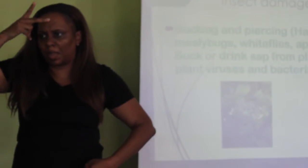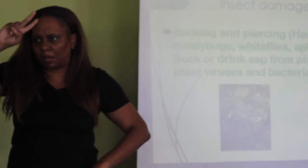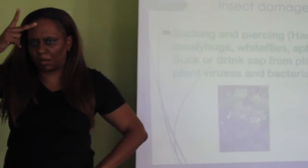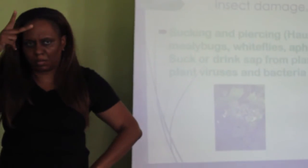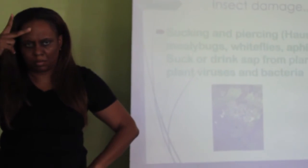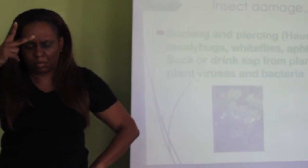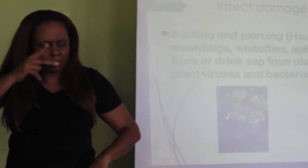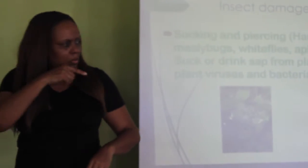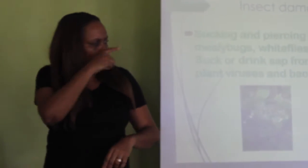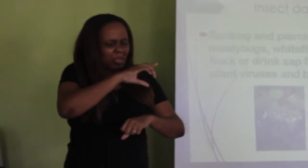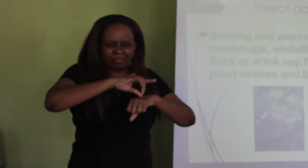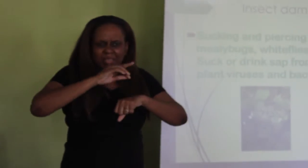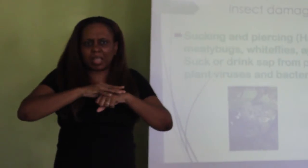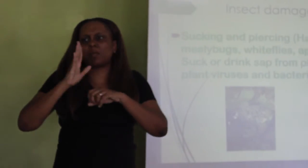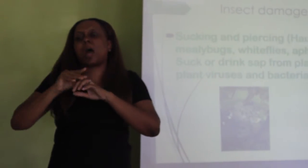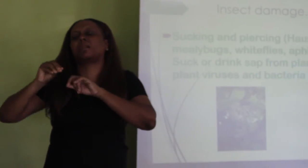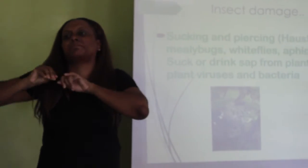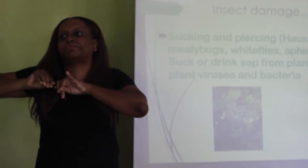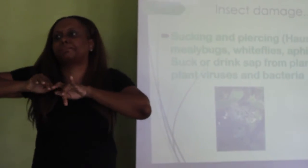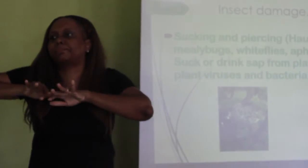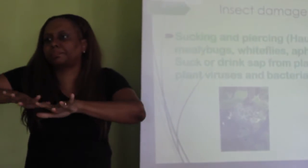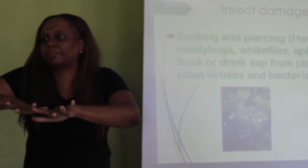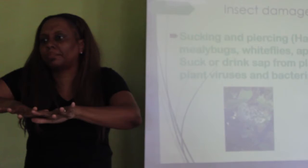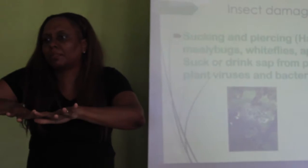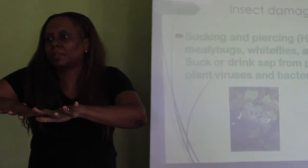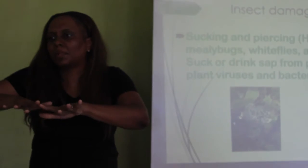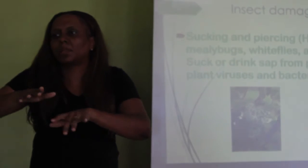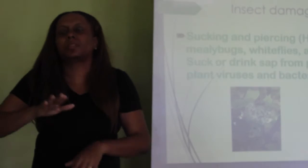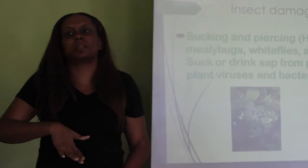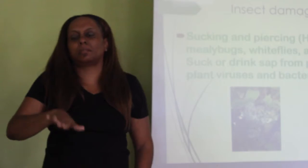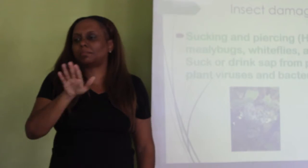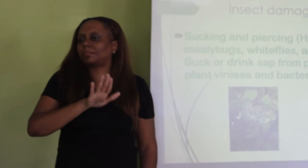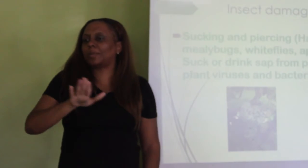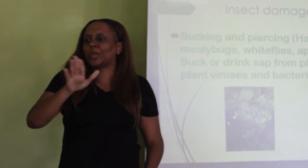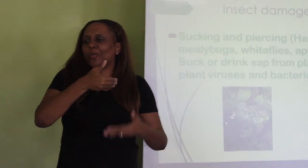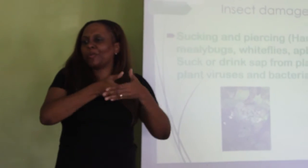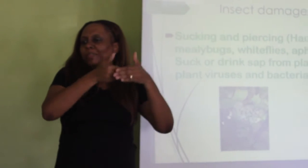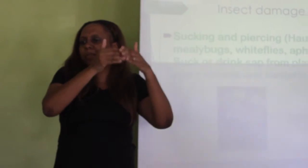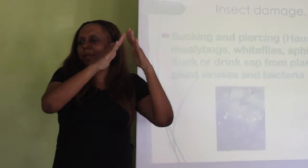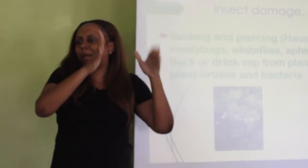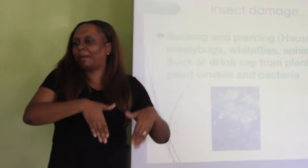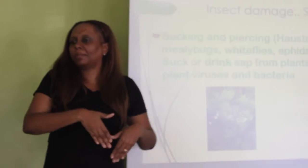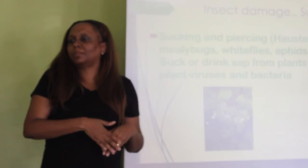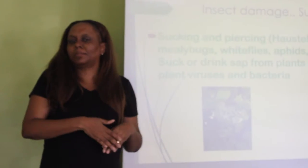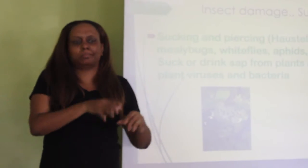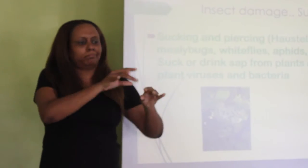sucking insects so they will leave your neighbor um plant purple now have a bunch